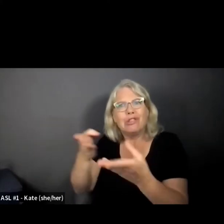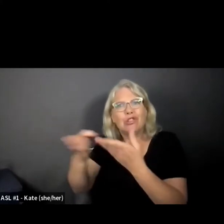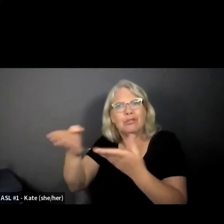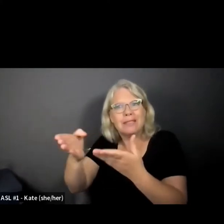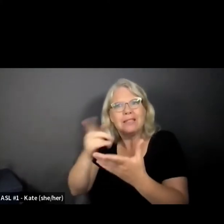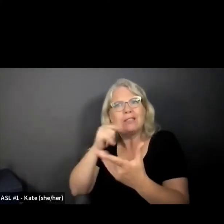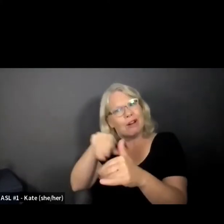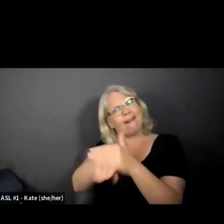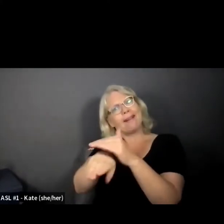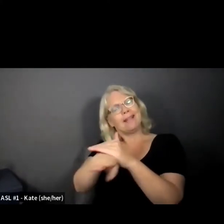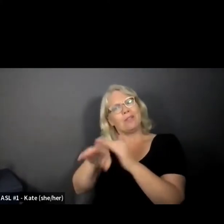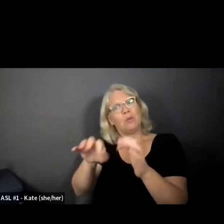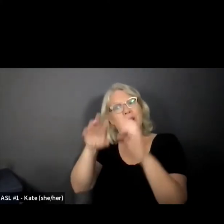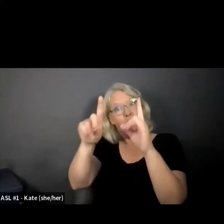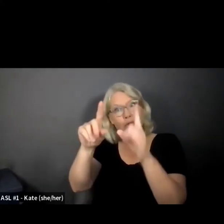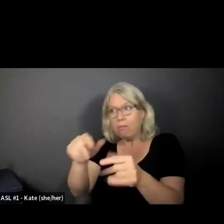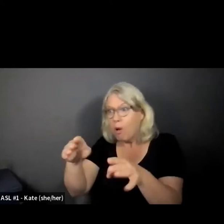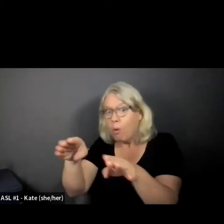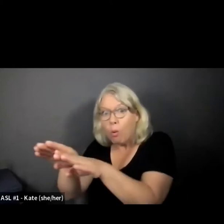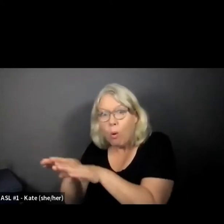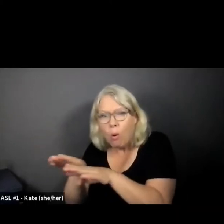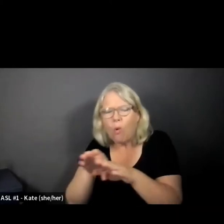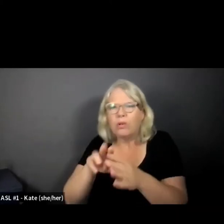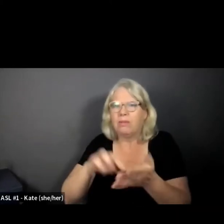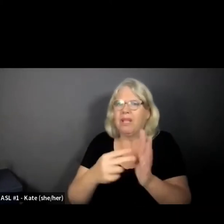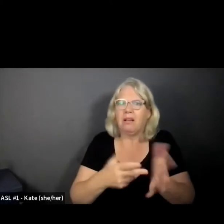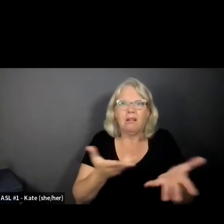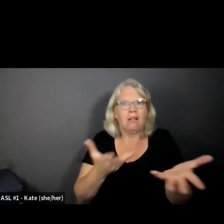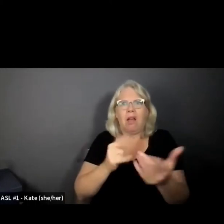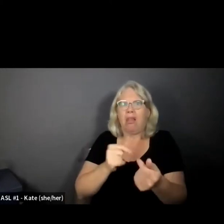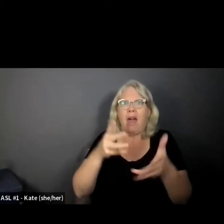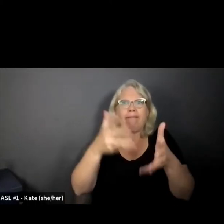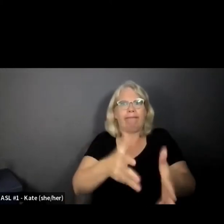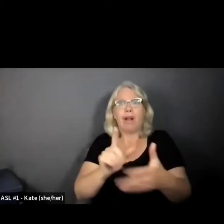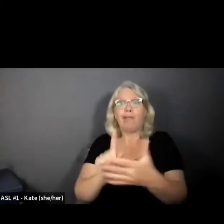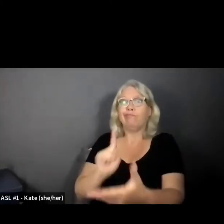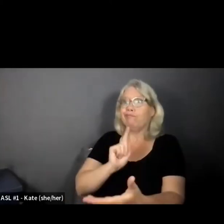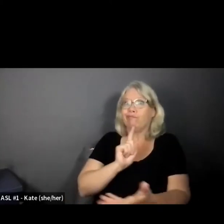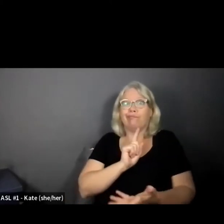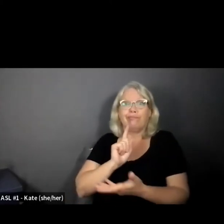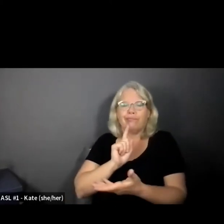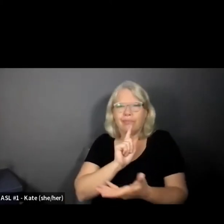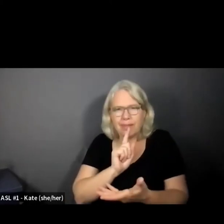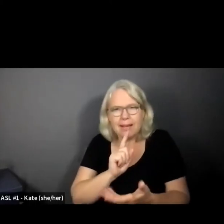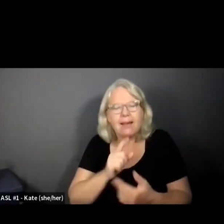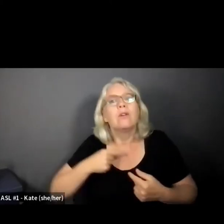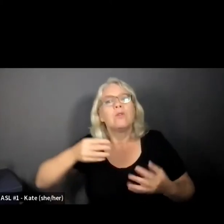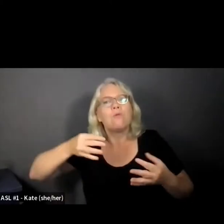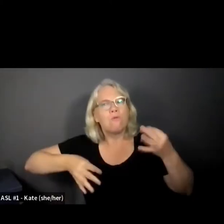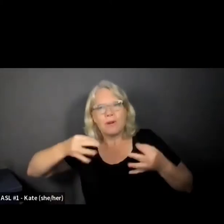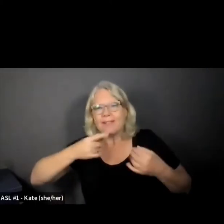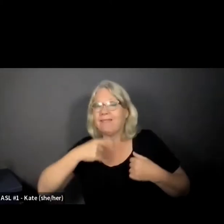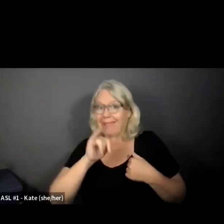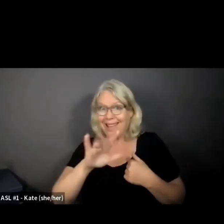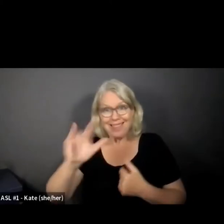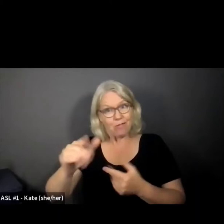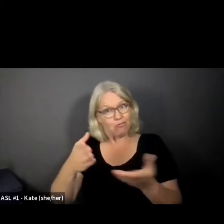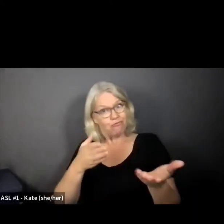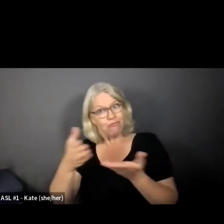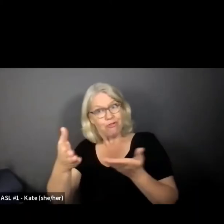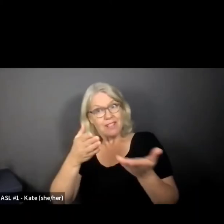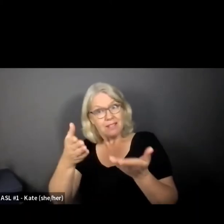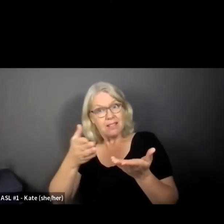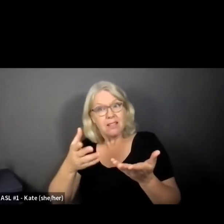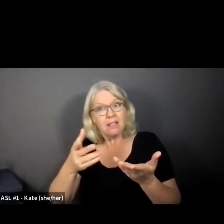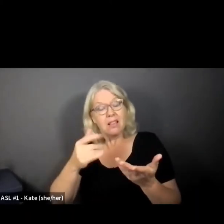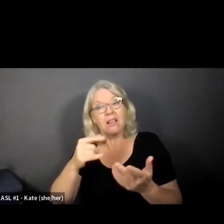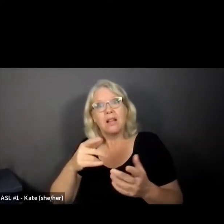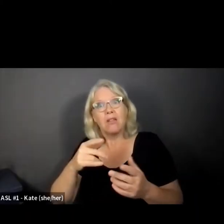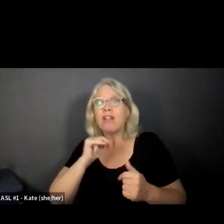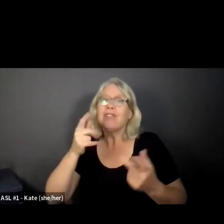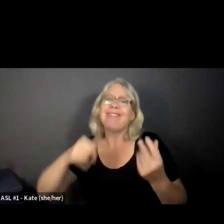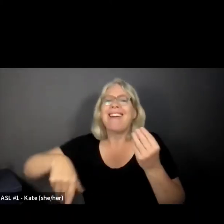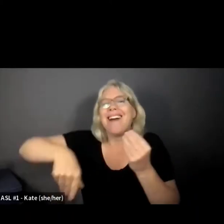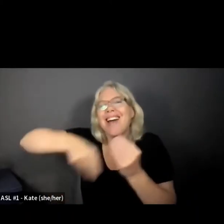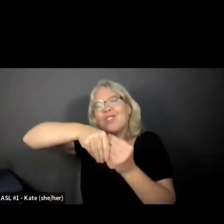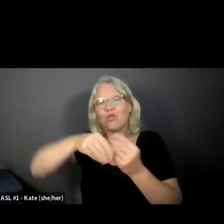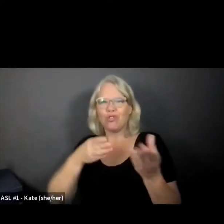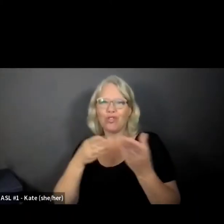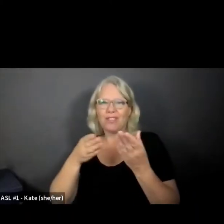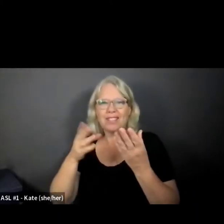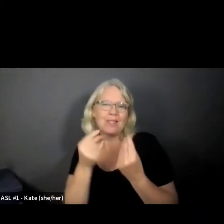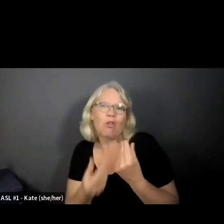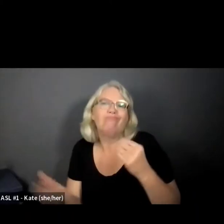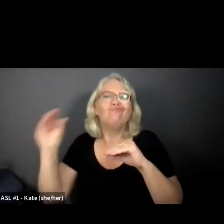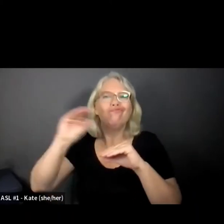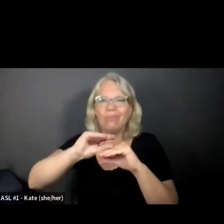THE COURT STATED THE REQUISITE MEASURE NECESSARY FOR STUDENTS WITH DISABILITIES TO BENEFIT